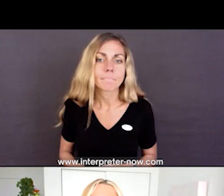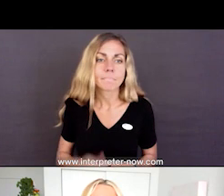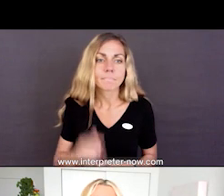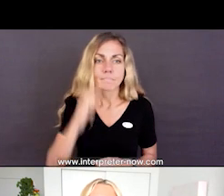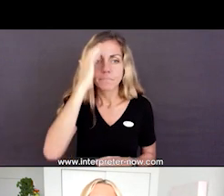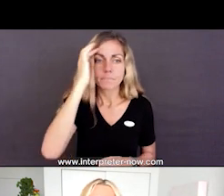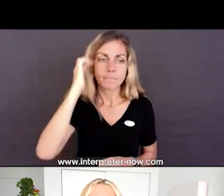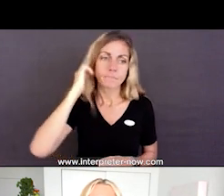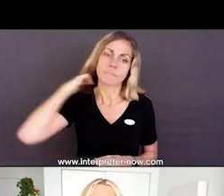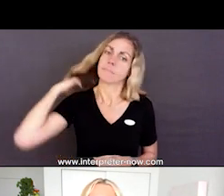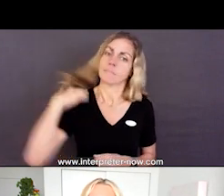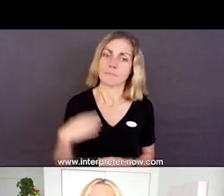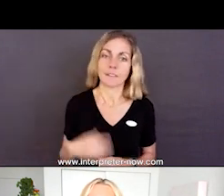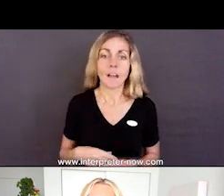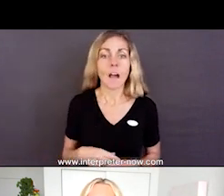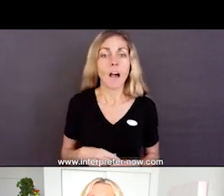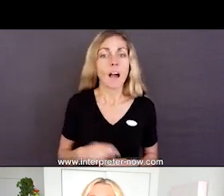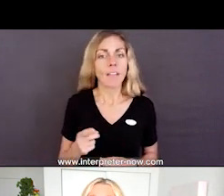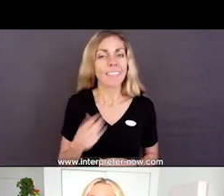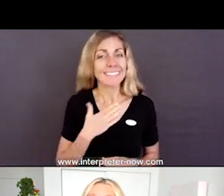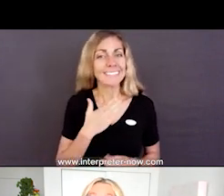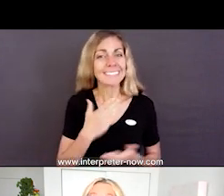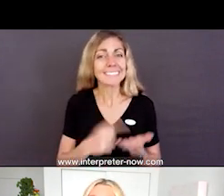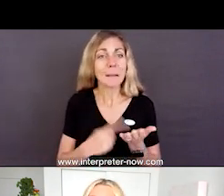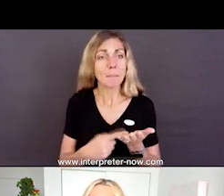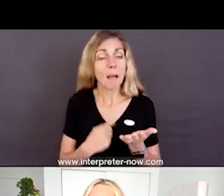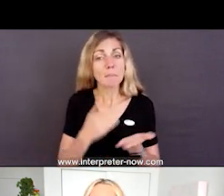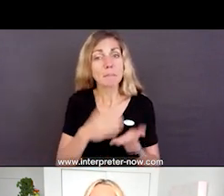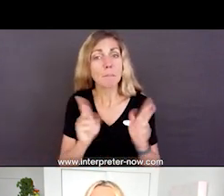Derald Wing Sue and Lisa Spanierman suggest using the term Ouch.